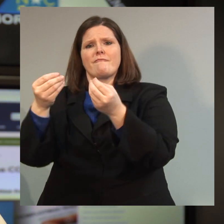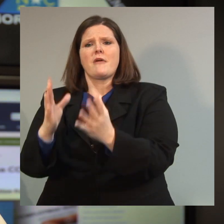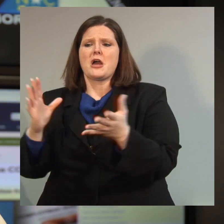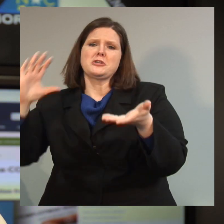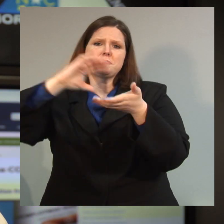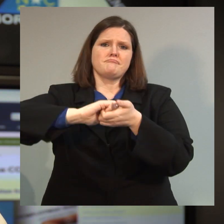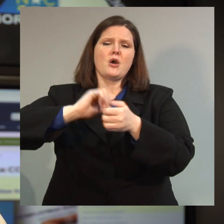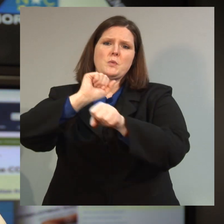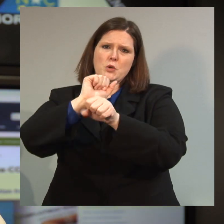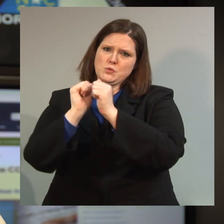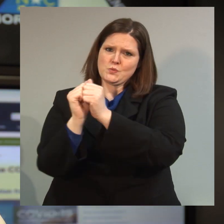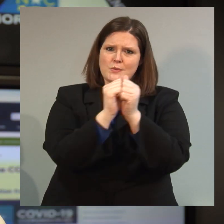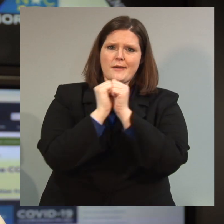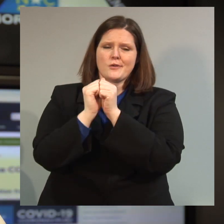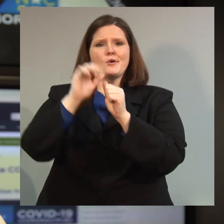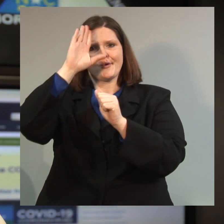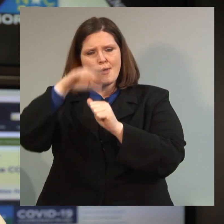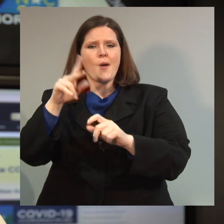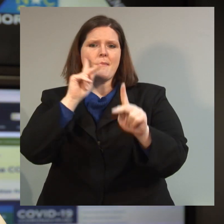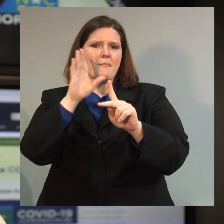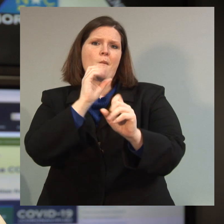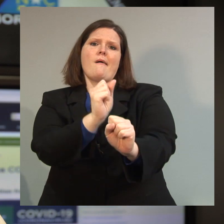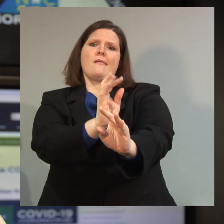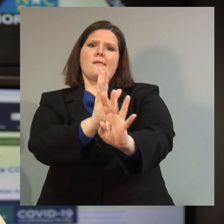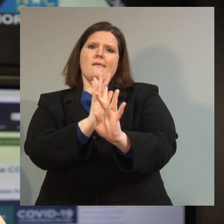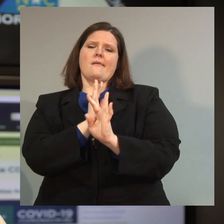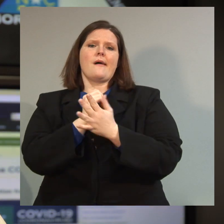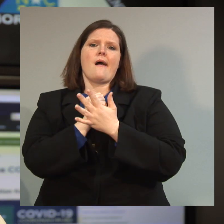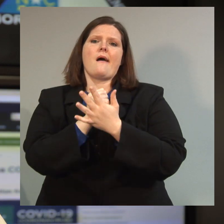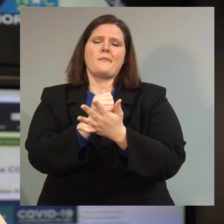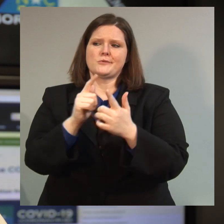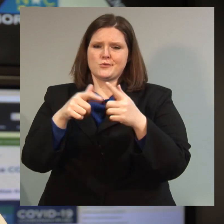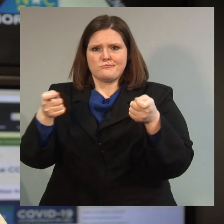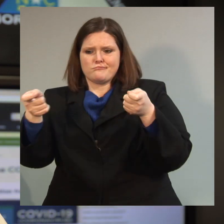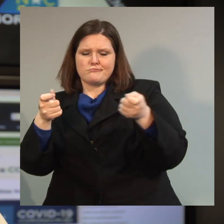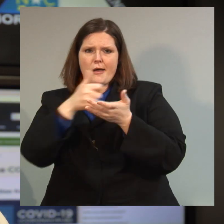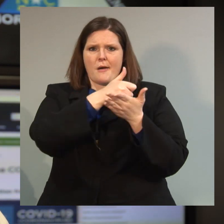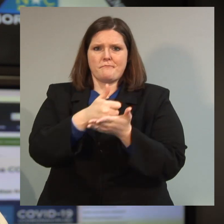together to ensure they can meet the long-term increased need we’ll see from COVID-19.